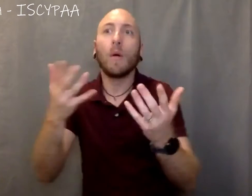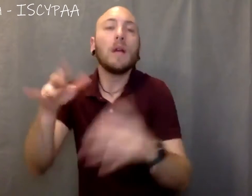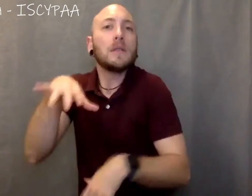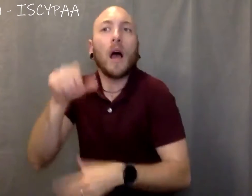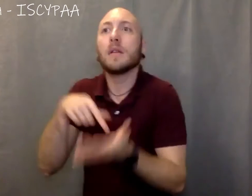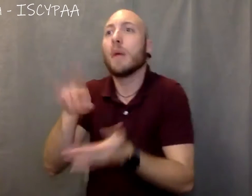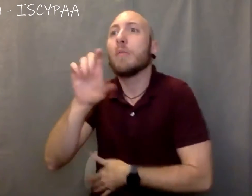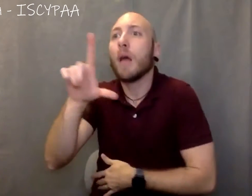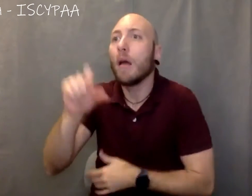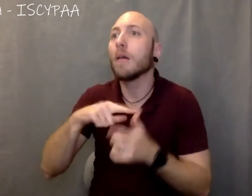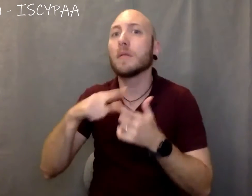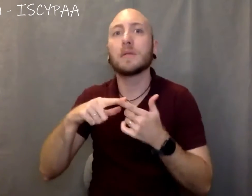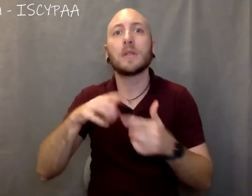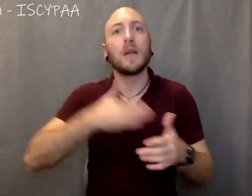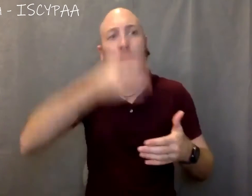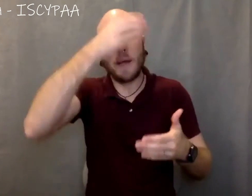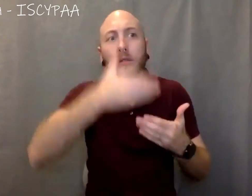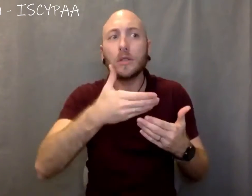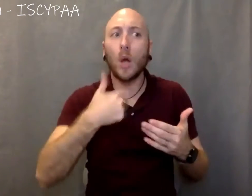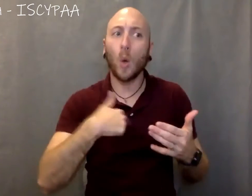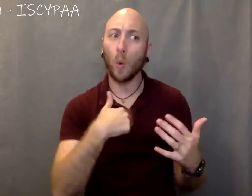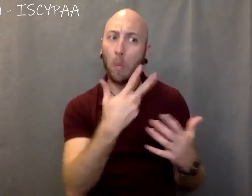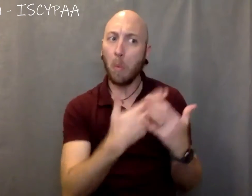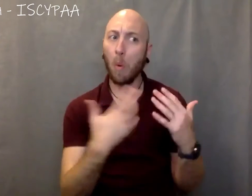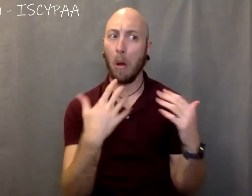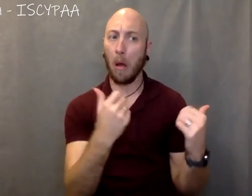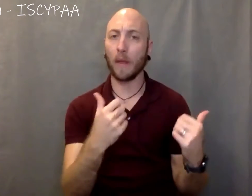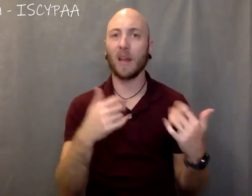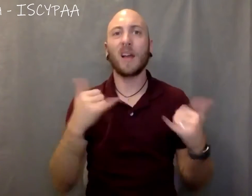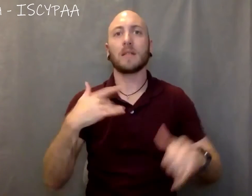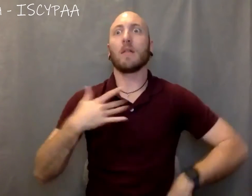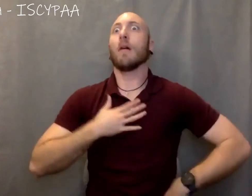you know, My son and I have our health and you know like I feel like my world is ending because